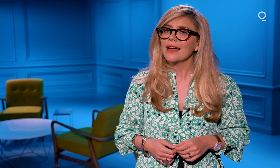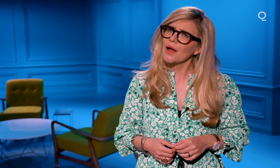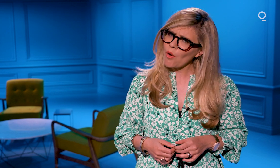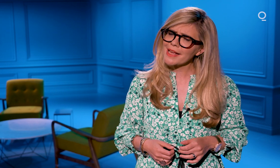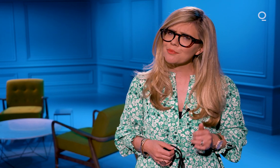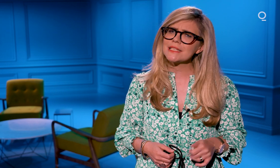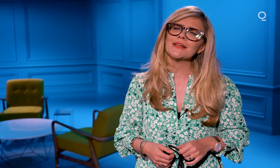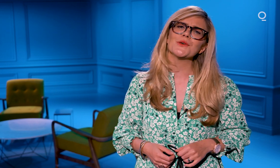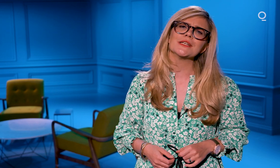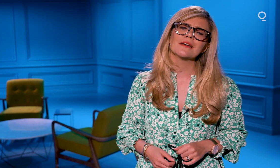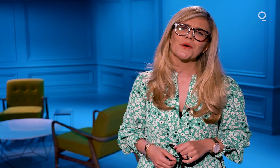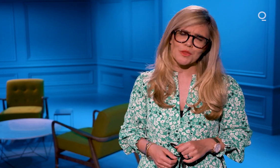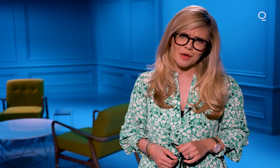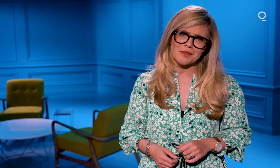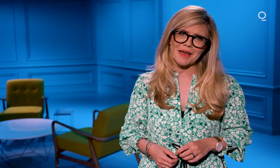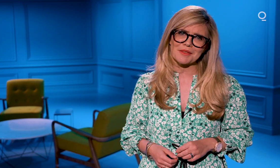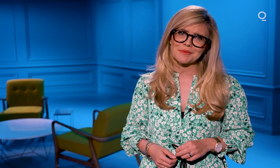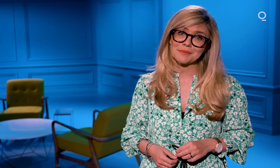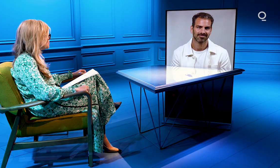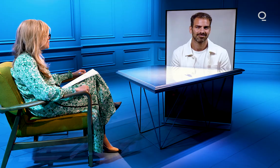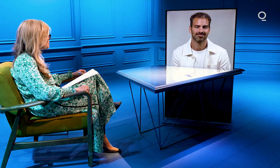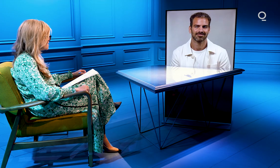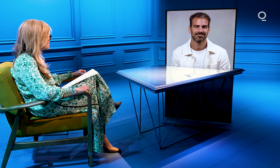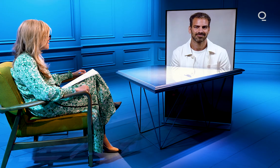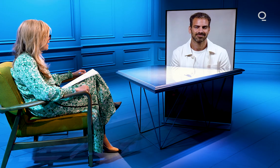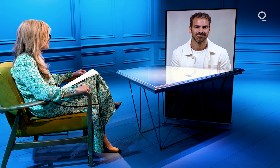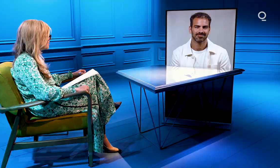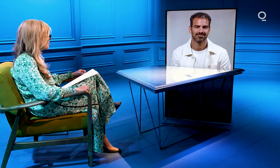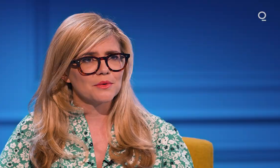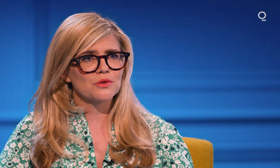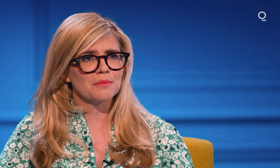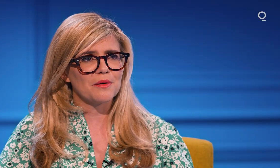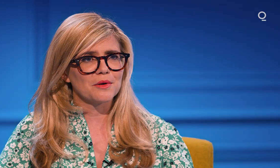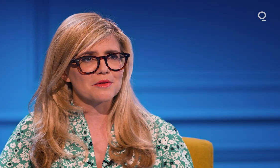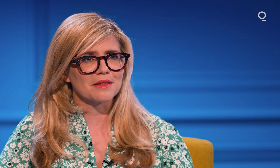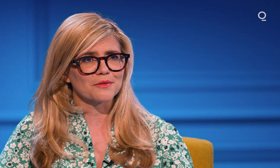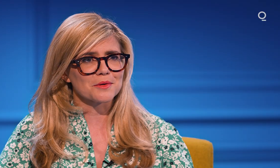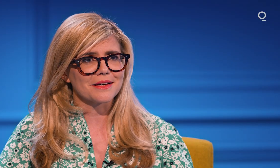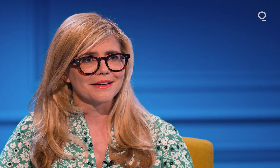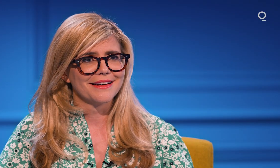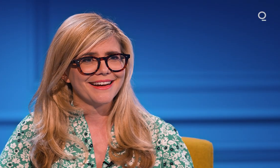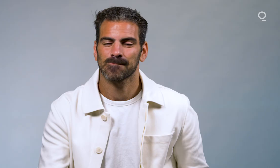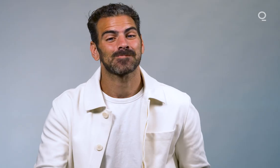and why he's pretty annoyed with Will Smith. Did you see the slap? We're talking about Will Smith of course, here.